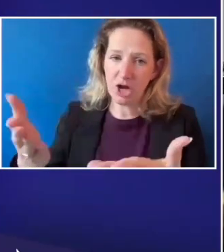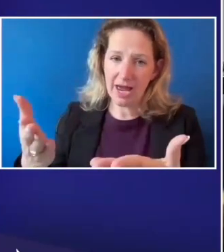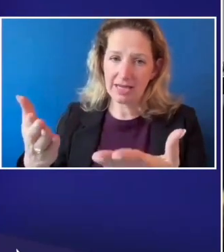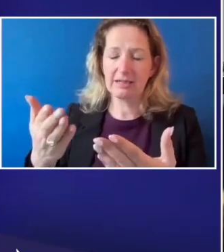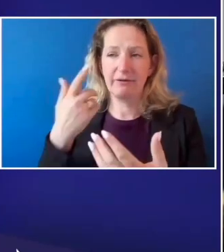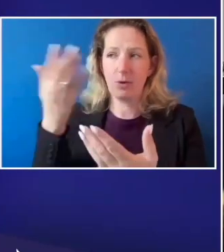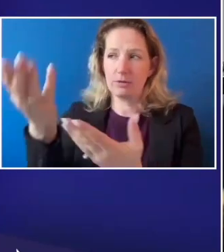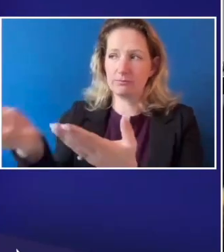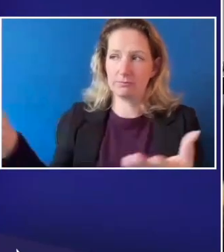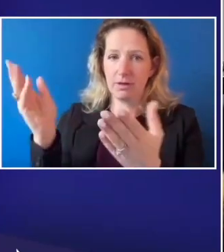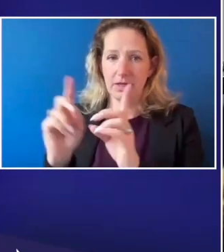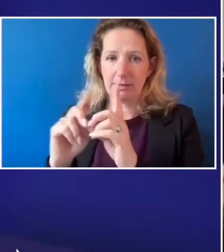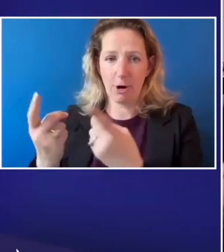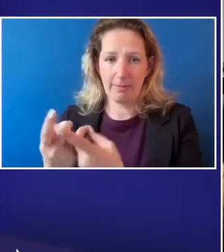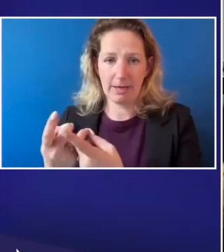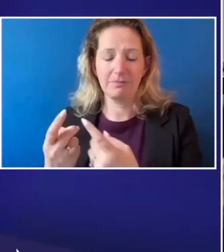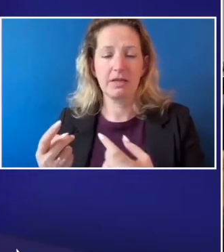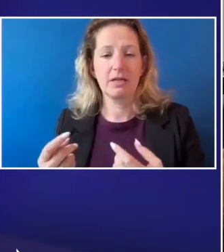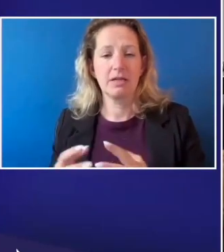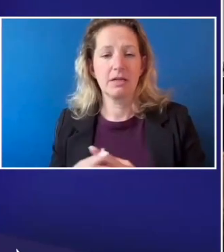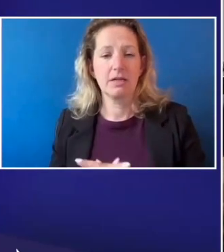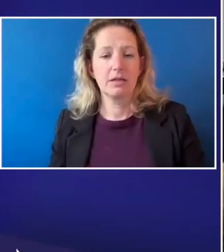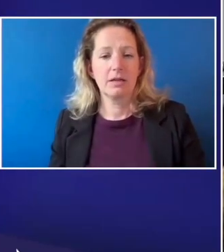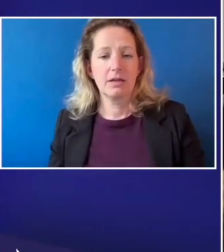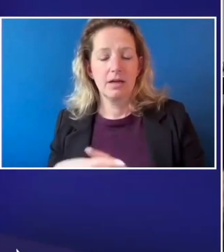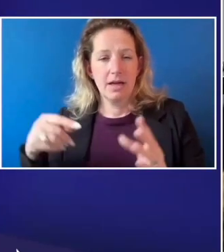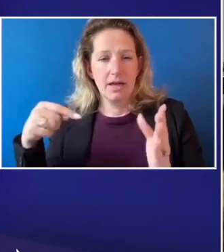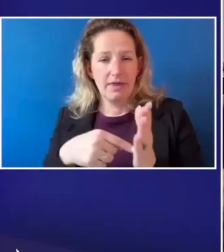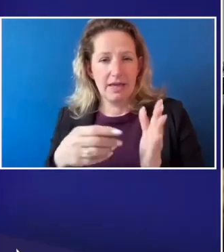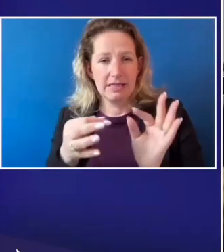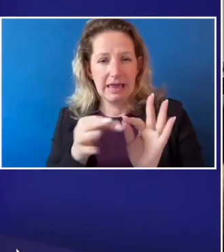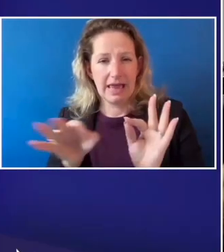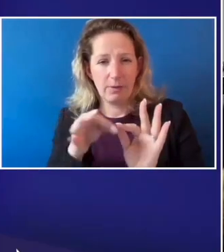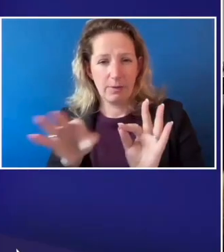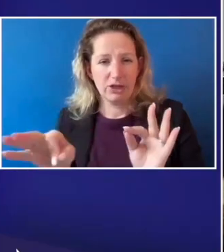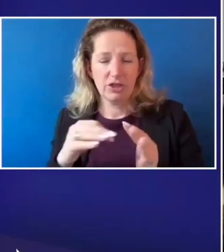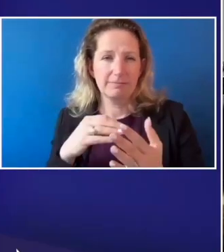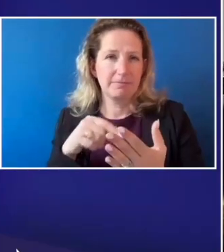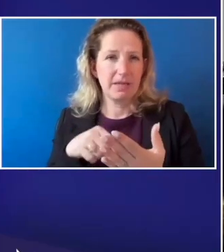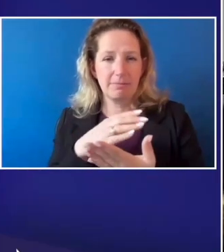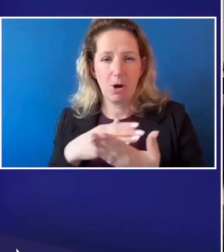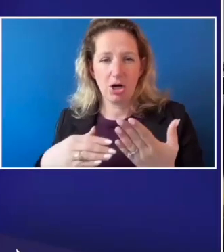a more specific, uh, in in this language in this part, and especially see, uh, you mentioned something about complaints.